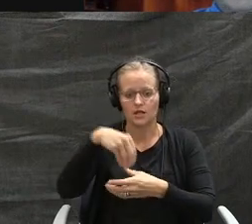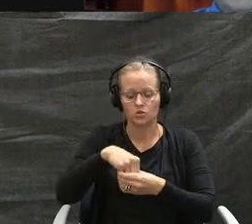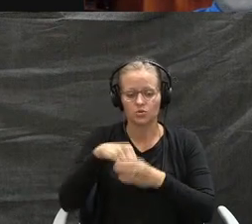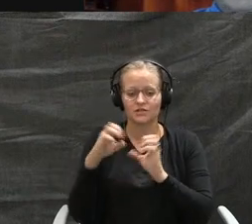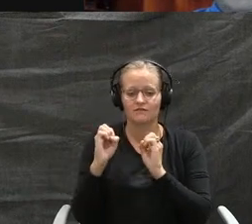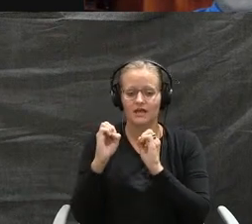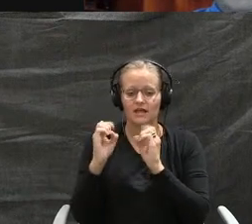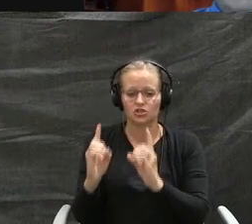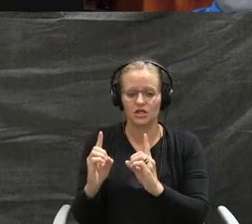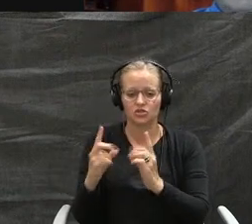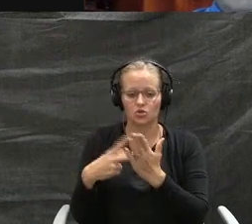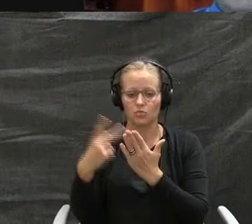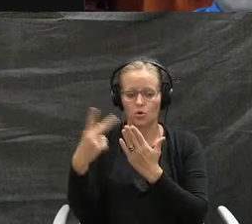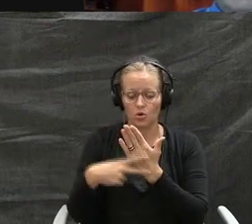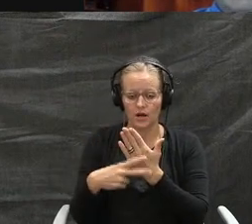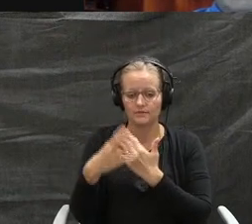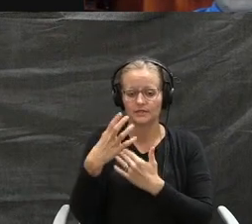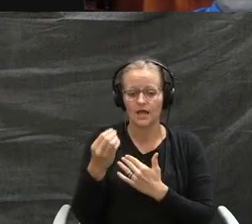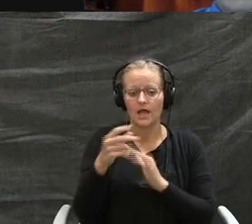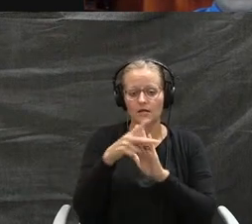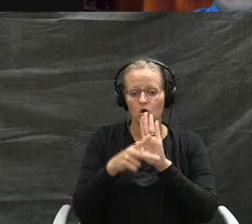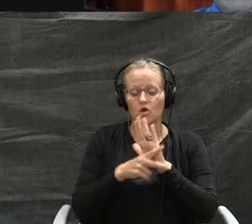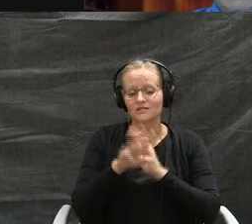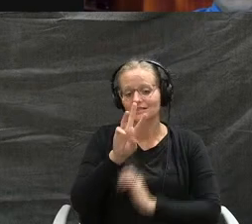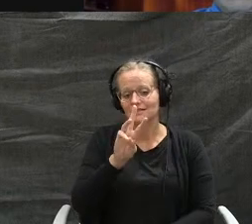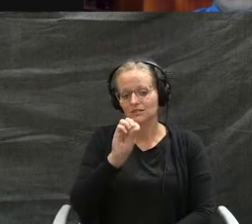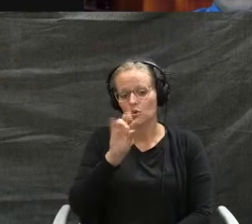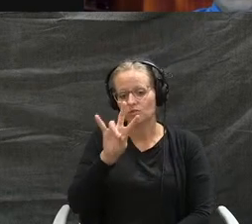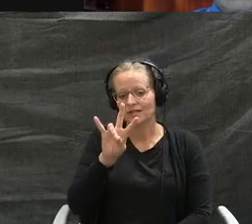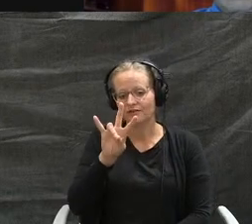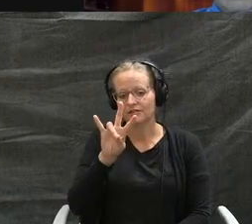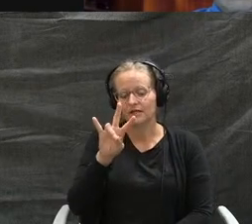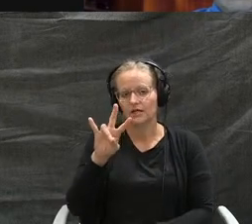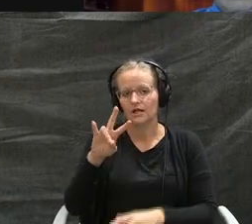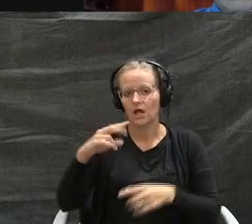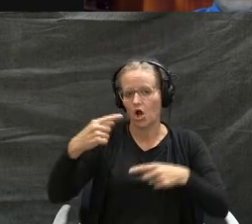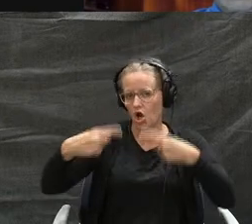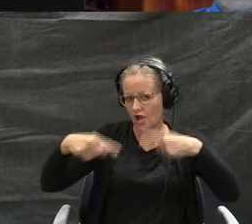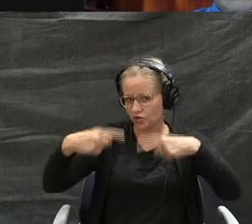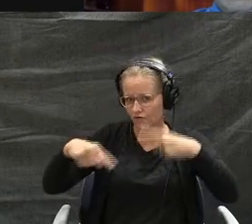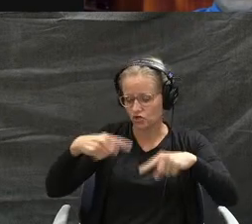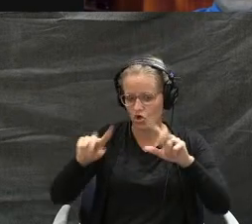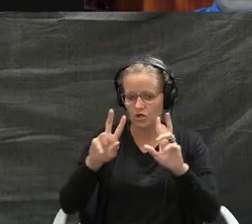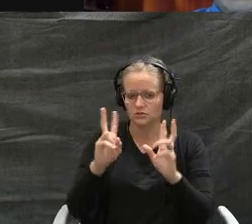and policy 607, which is controversial topics and materials and the school